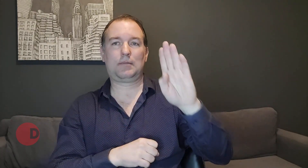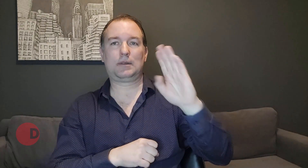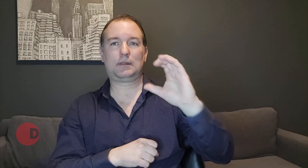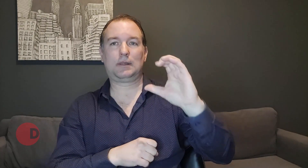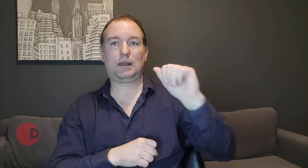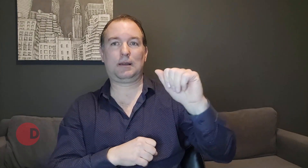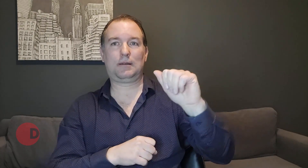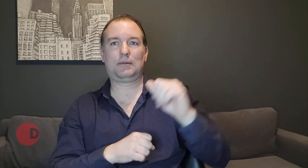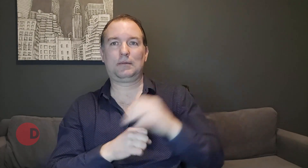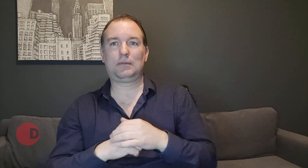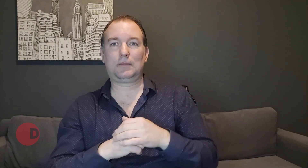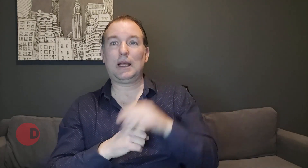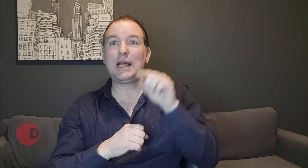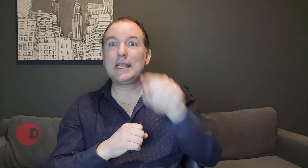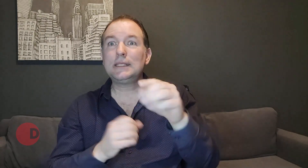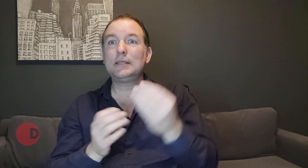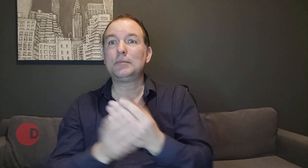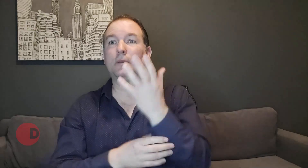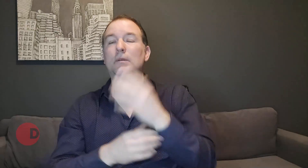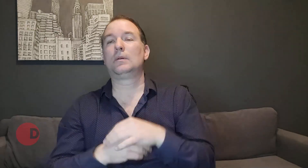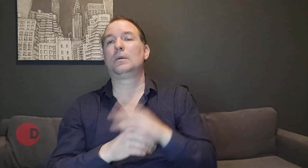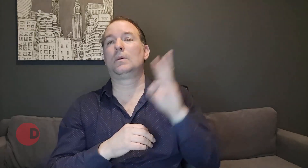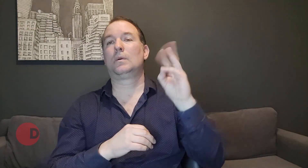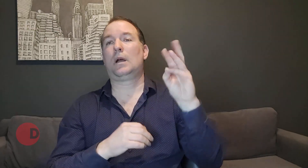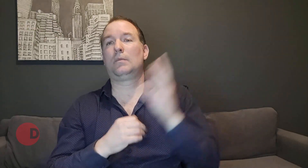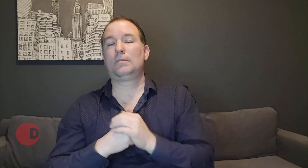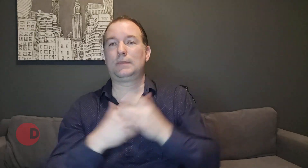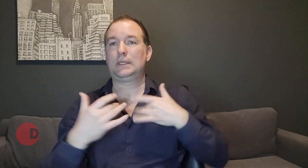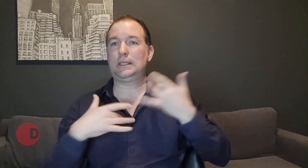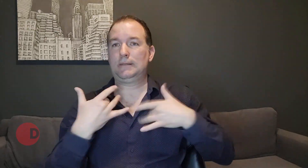This spring! This is exciting news.